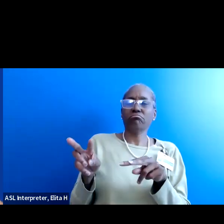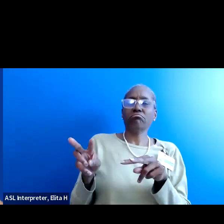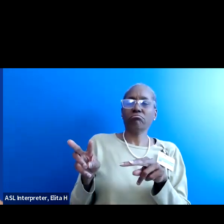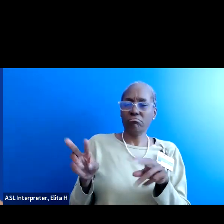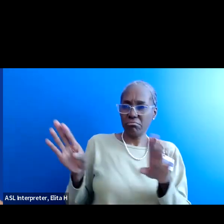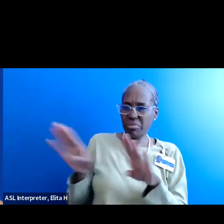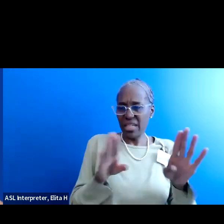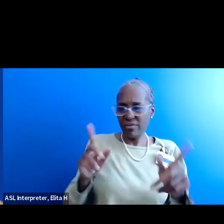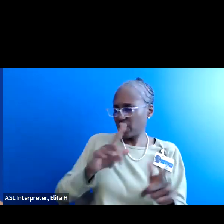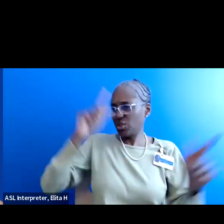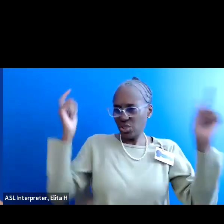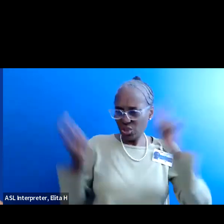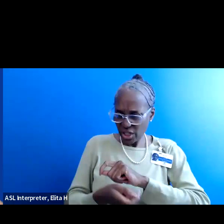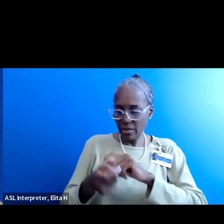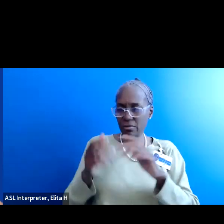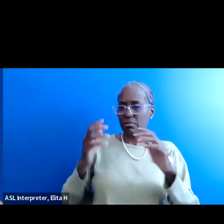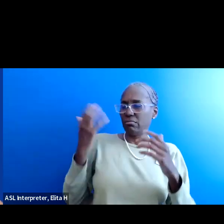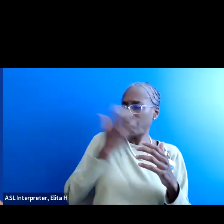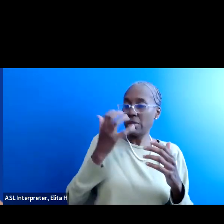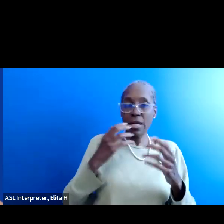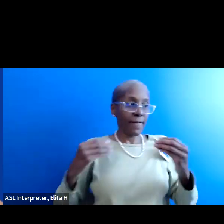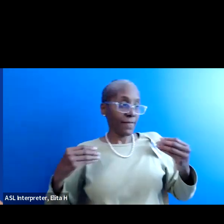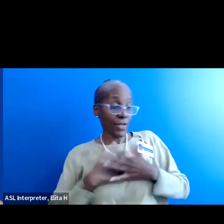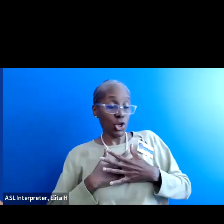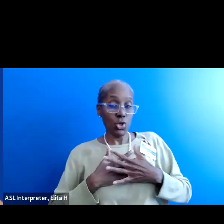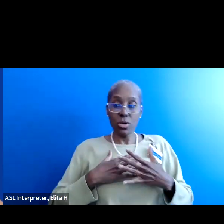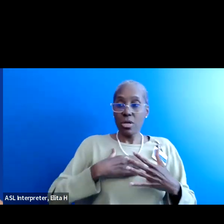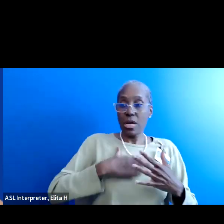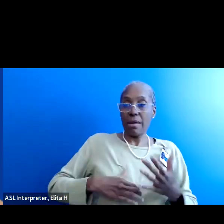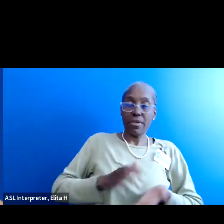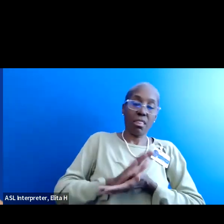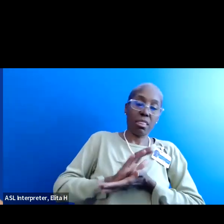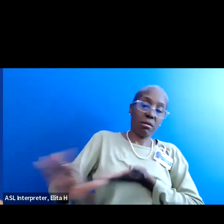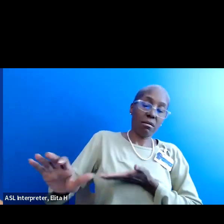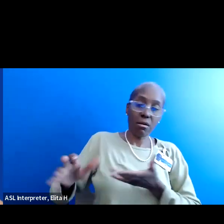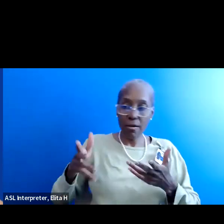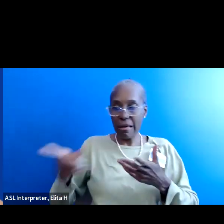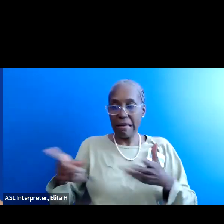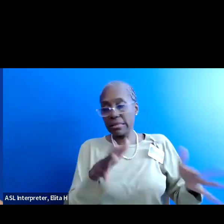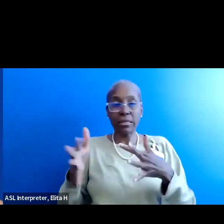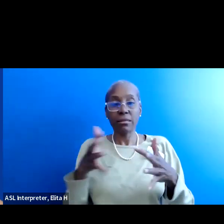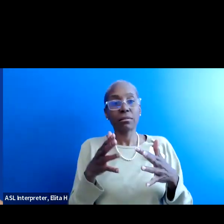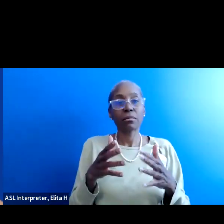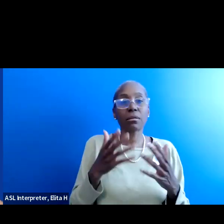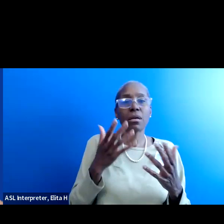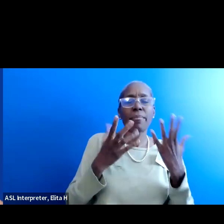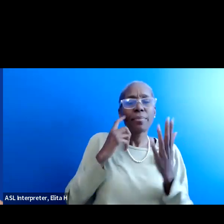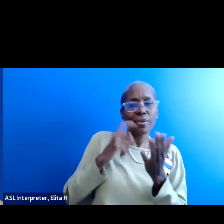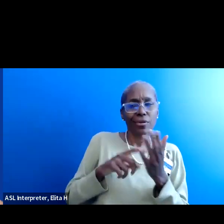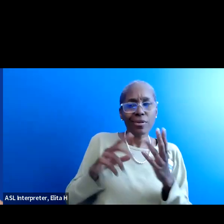of appetite, fearfulness, or even anxiety. Dramatic physical changes, such as weight loss or decline in